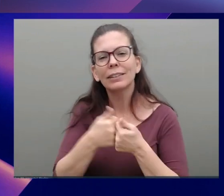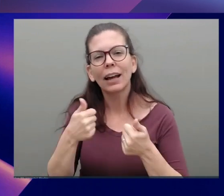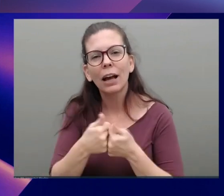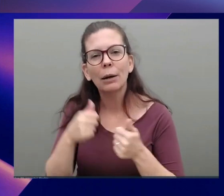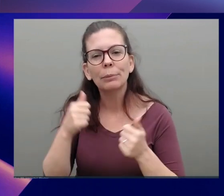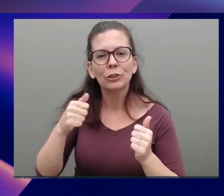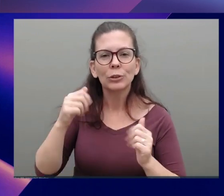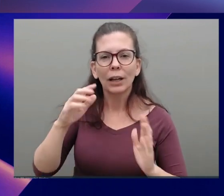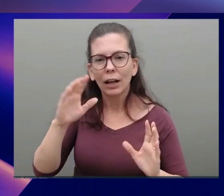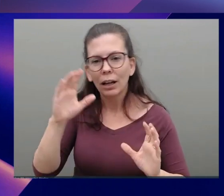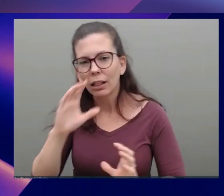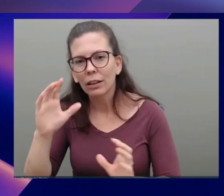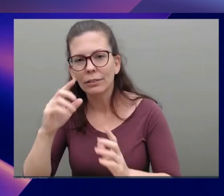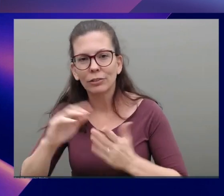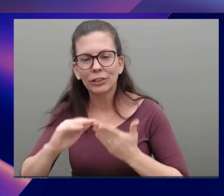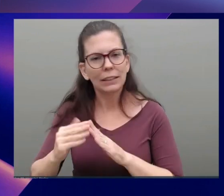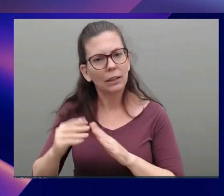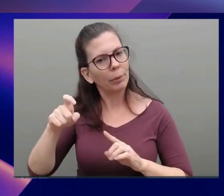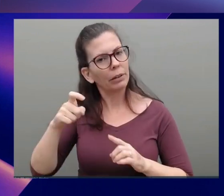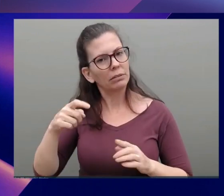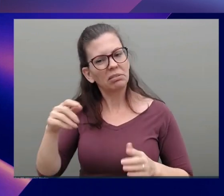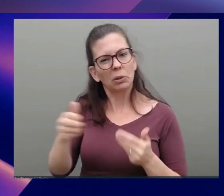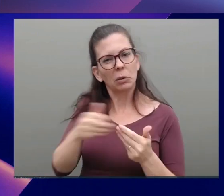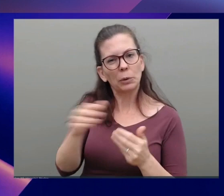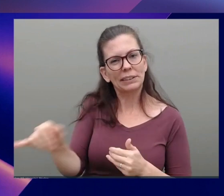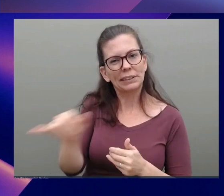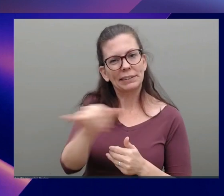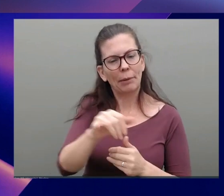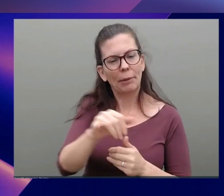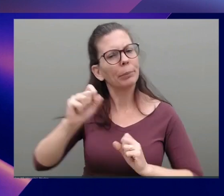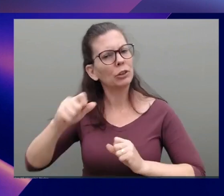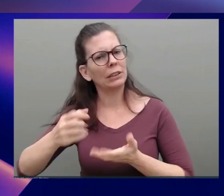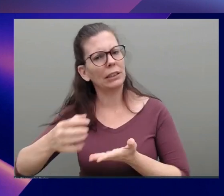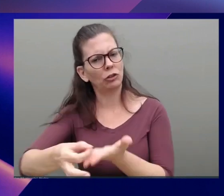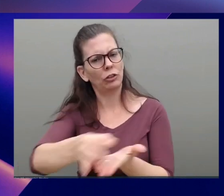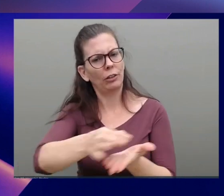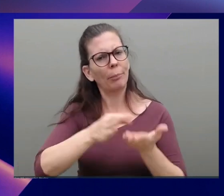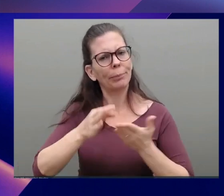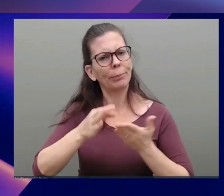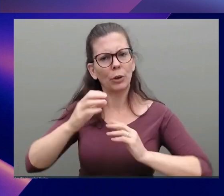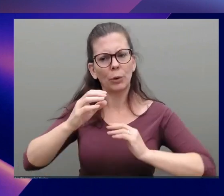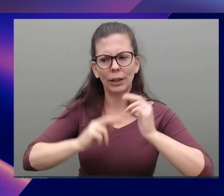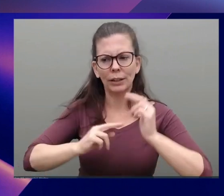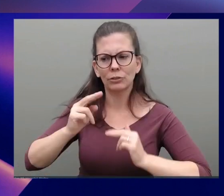but you need gems in order to construct things in your city. So we can explore the city, we can follow paw prints,